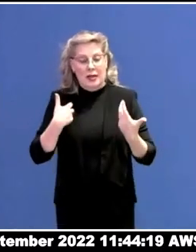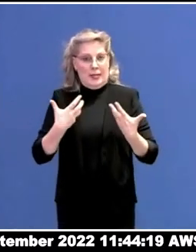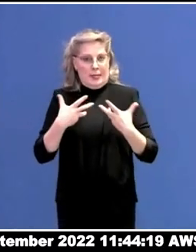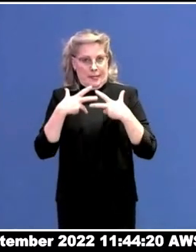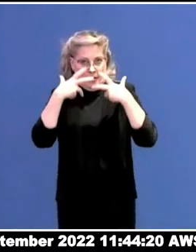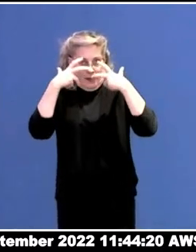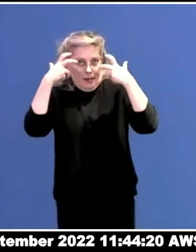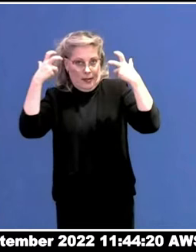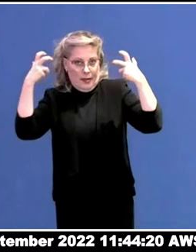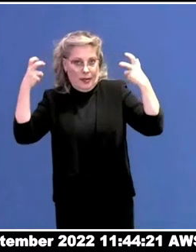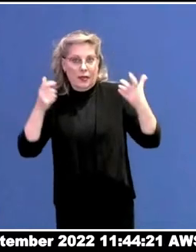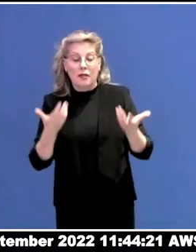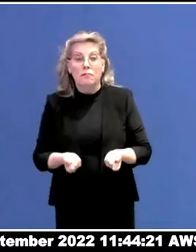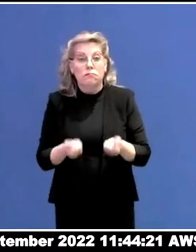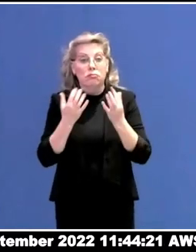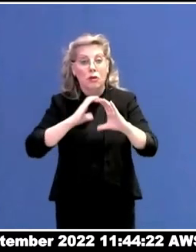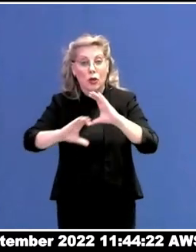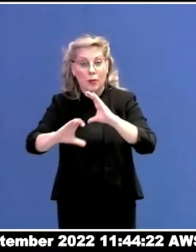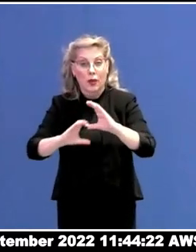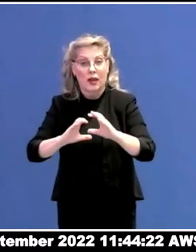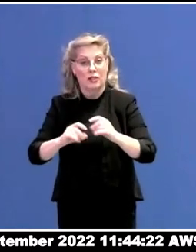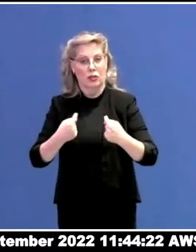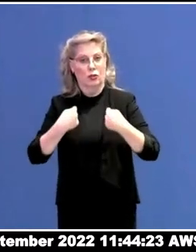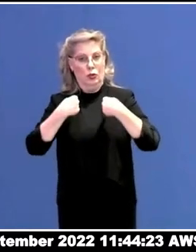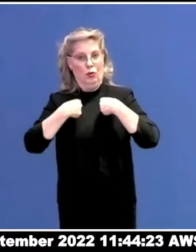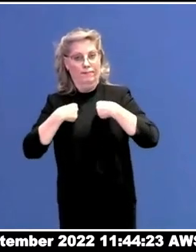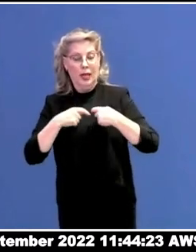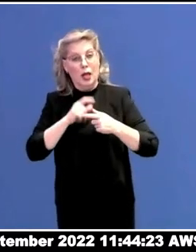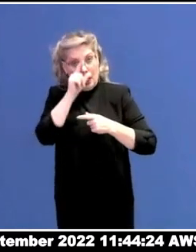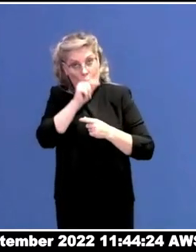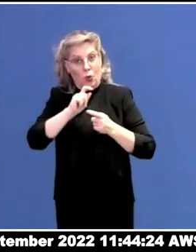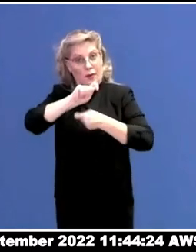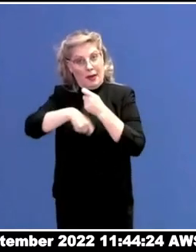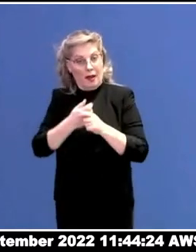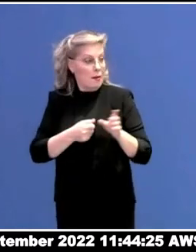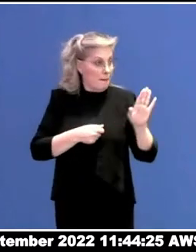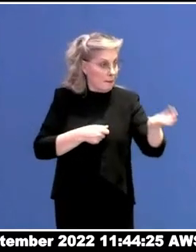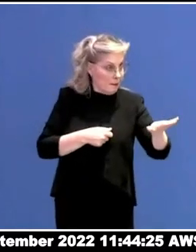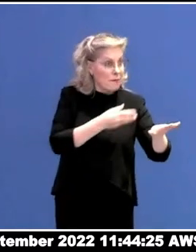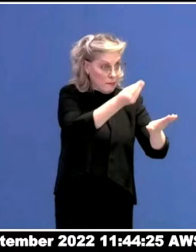And there is a fail over here, because in Western Australia, we have Department of